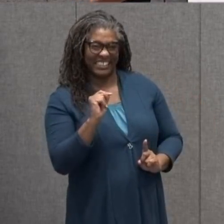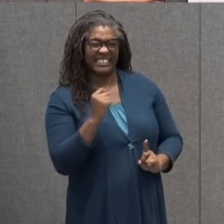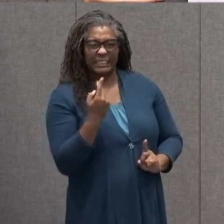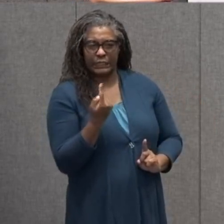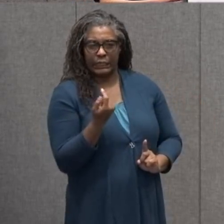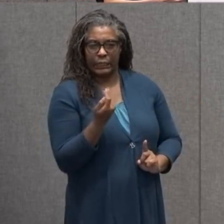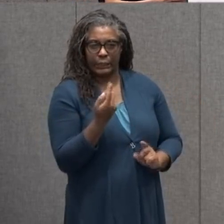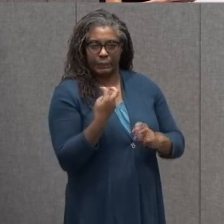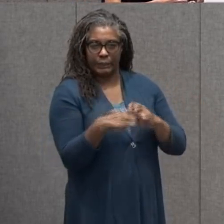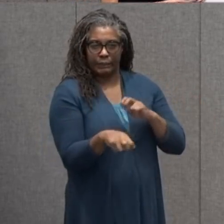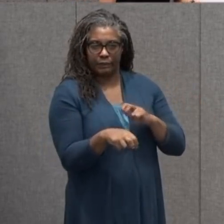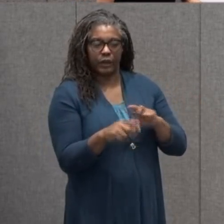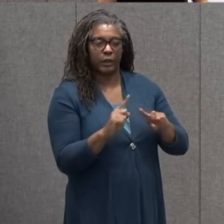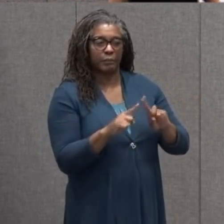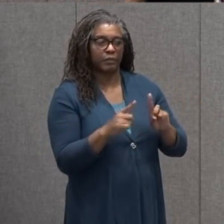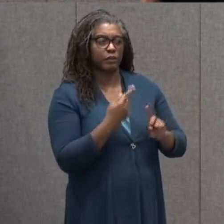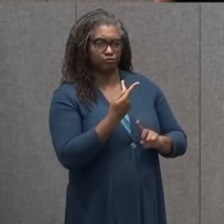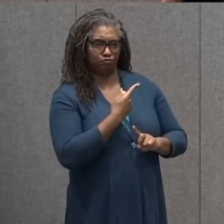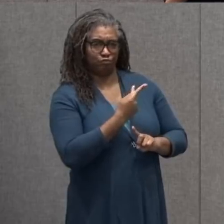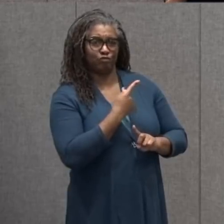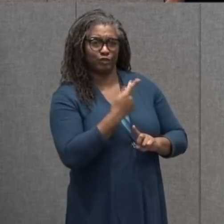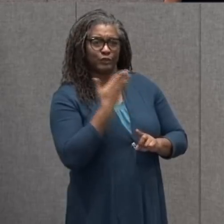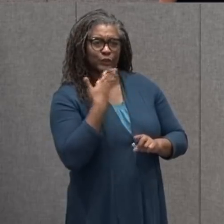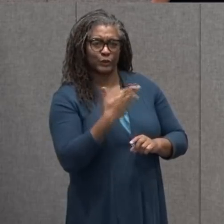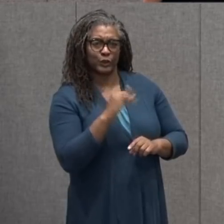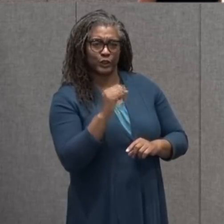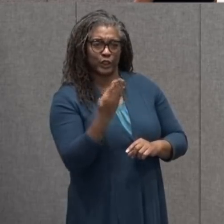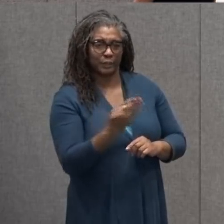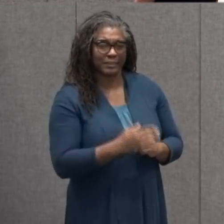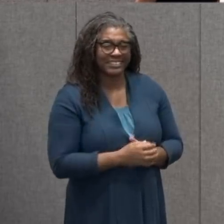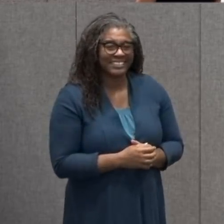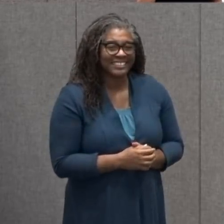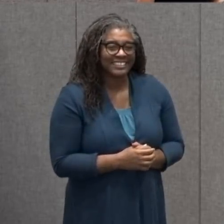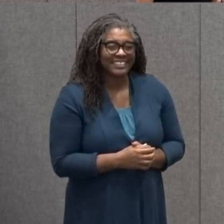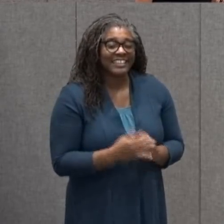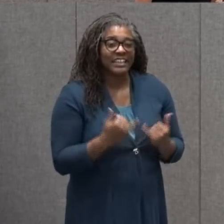but we're doing a good job. - Yeah, we are. Okay, oo this one is really hard.